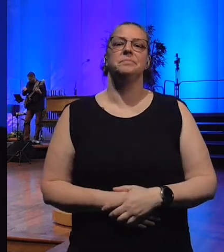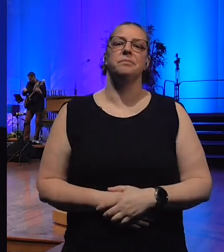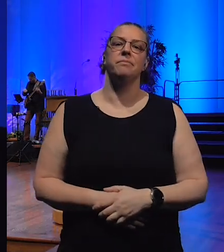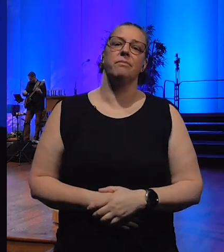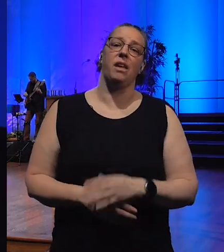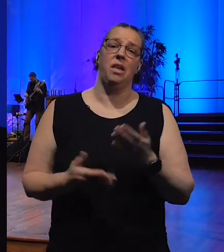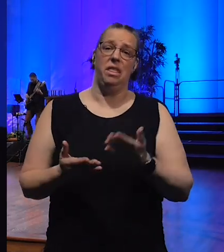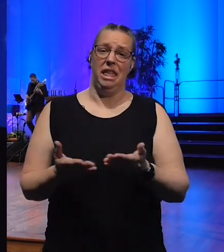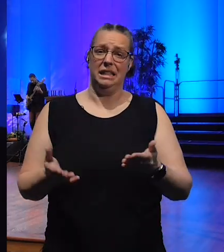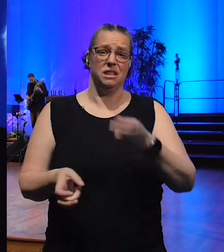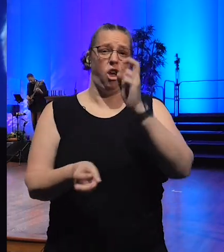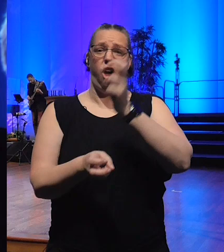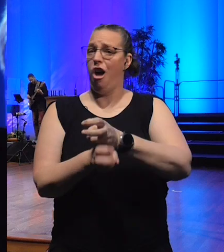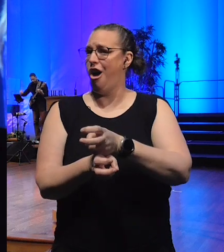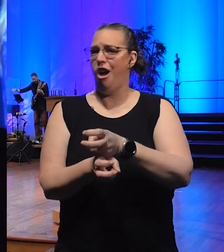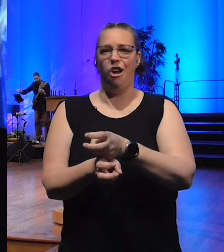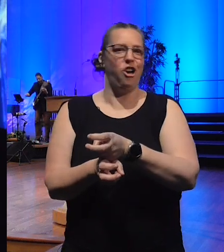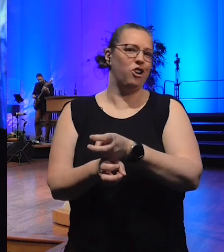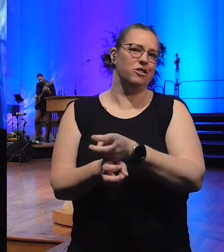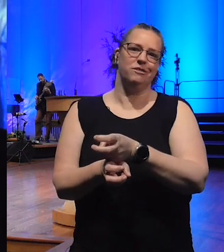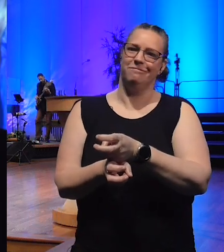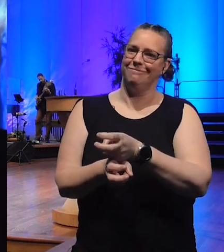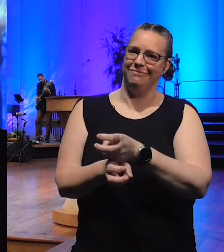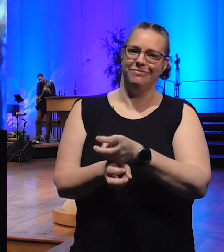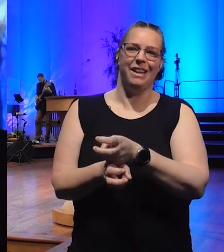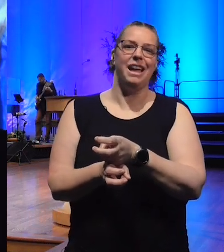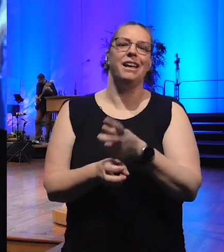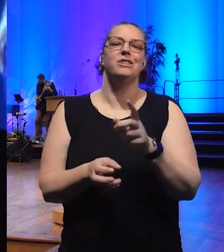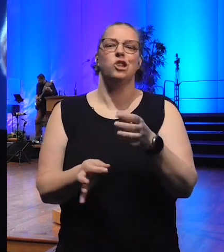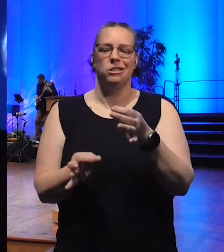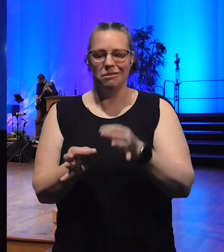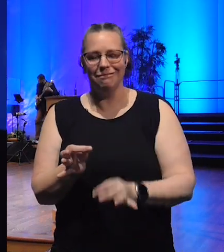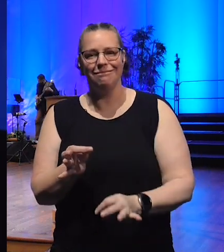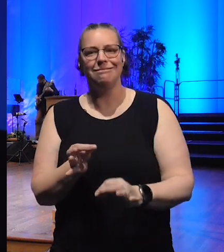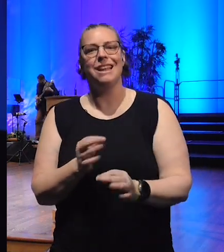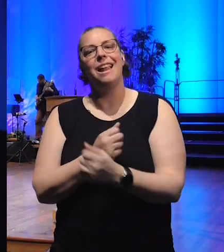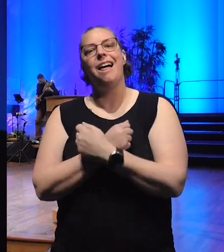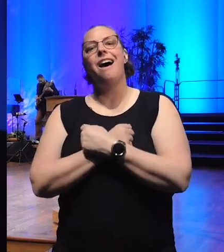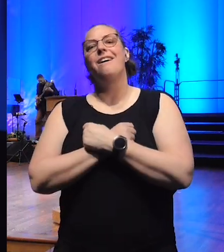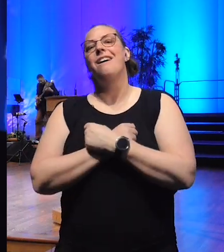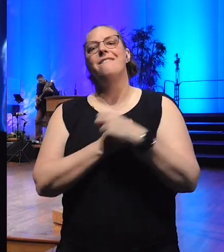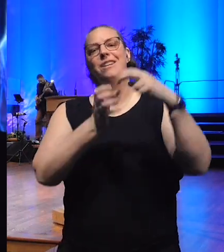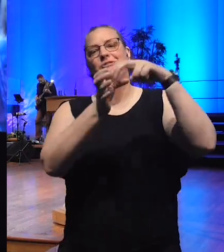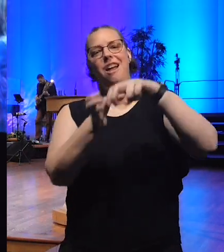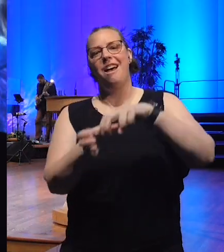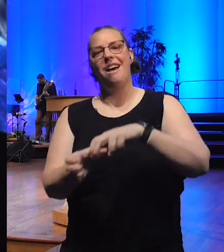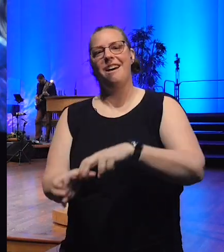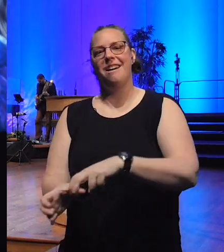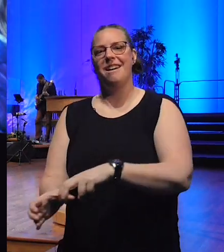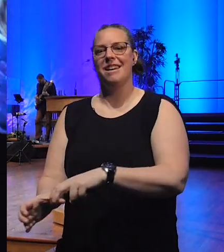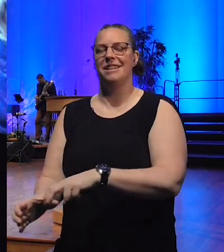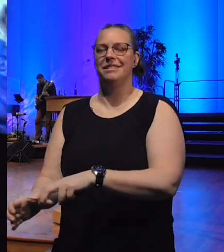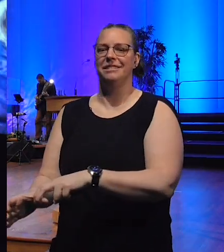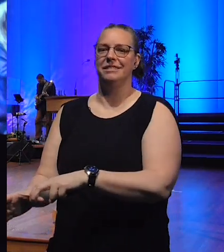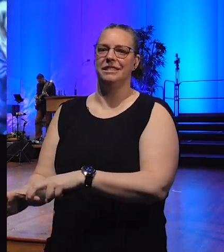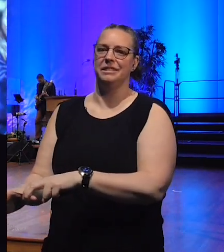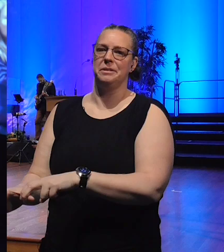let get too hard it's just a lovely ride